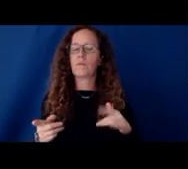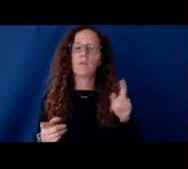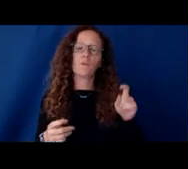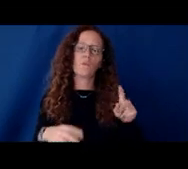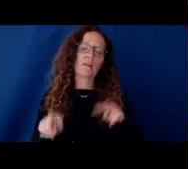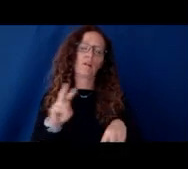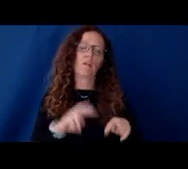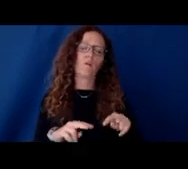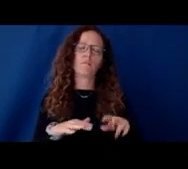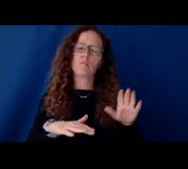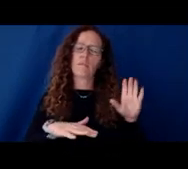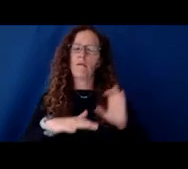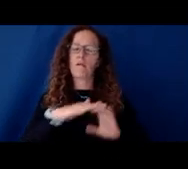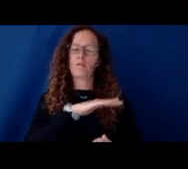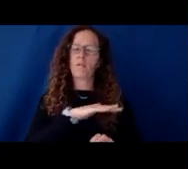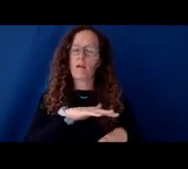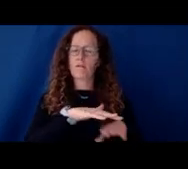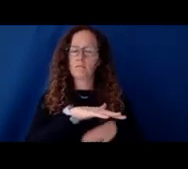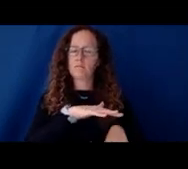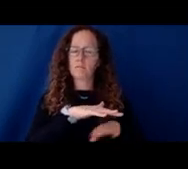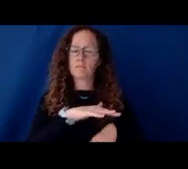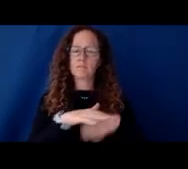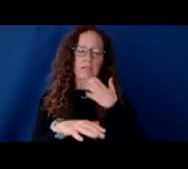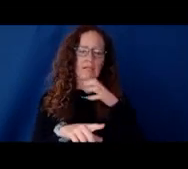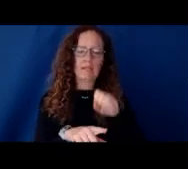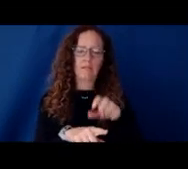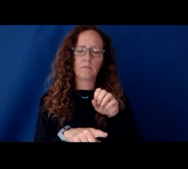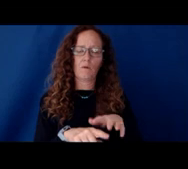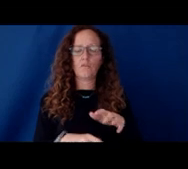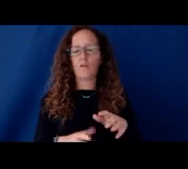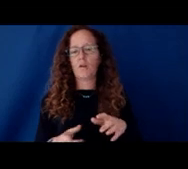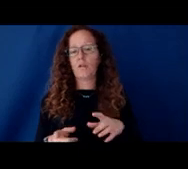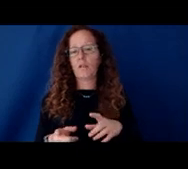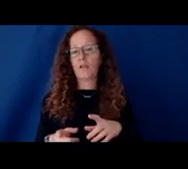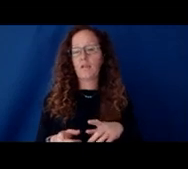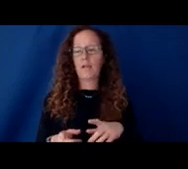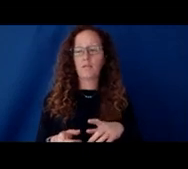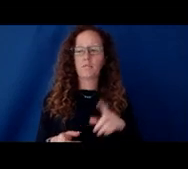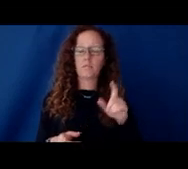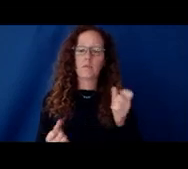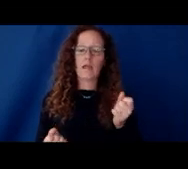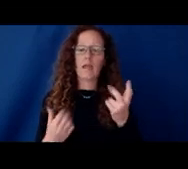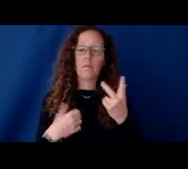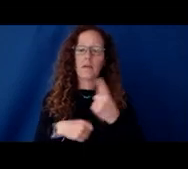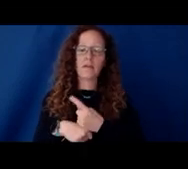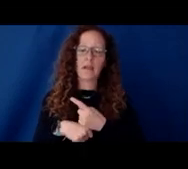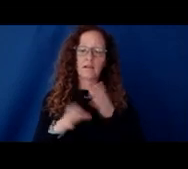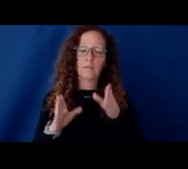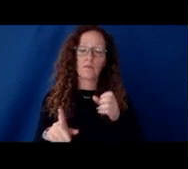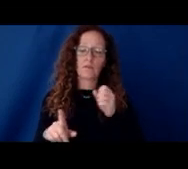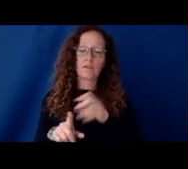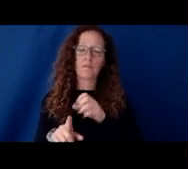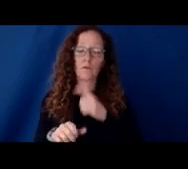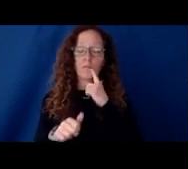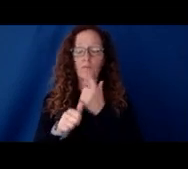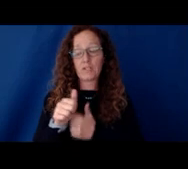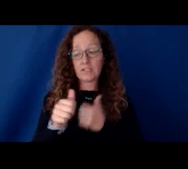which sort of like tell us what the person days of exposure under each of these scenarios were.